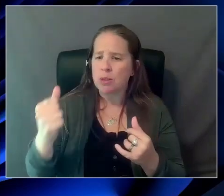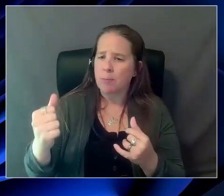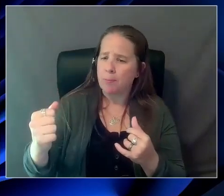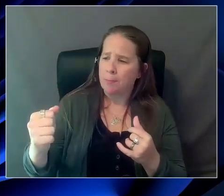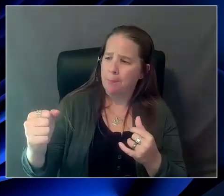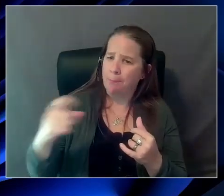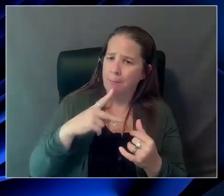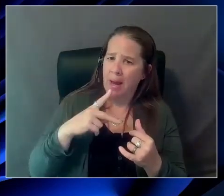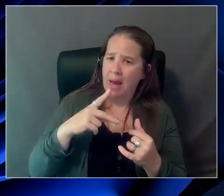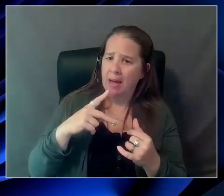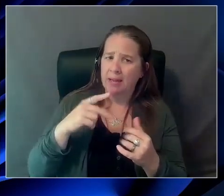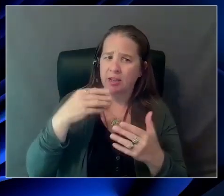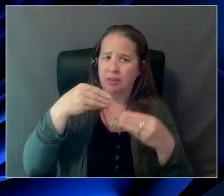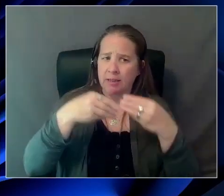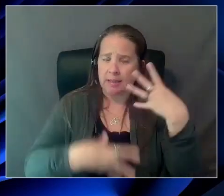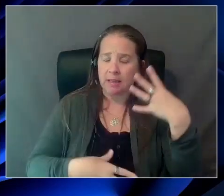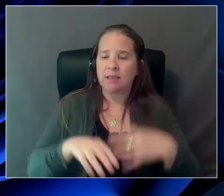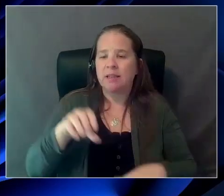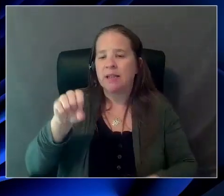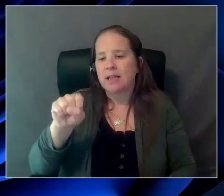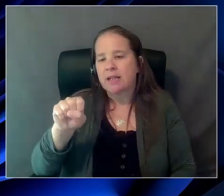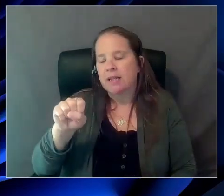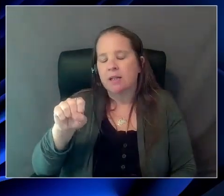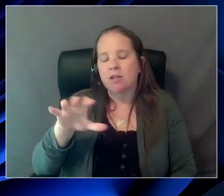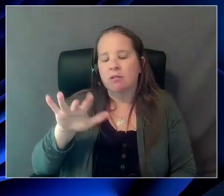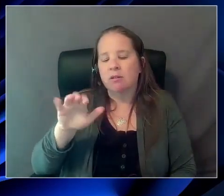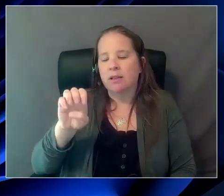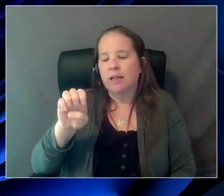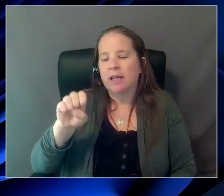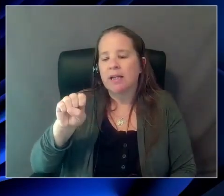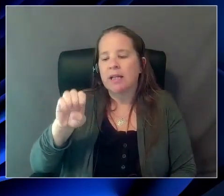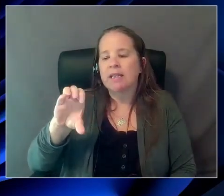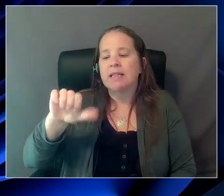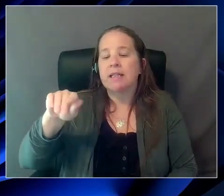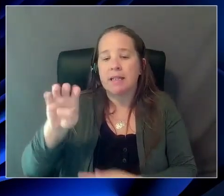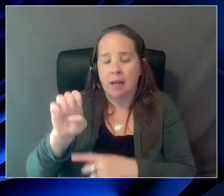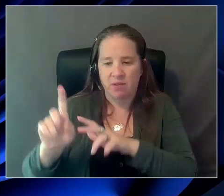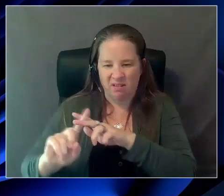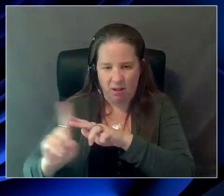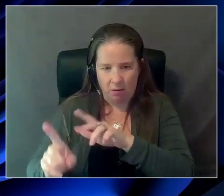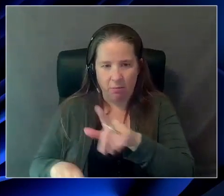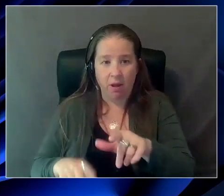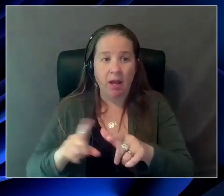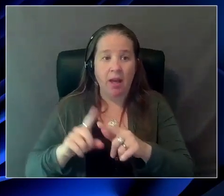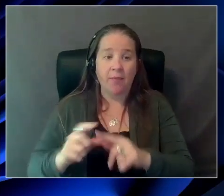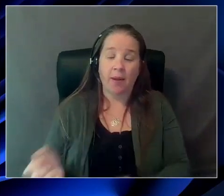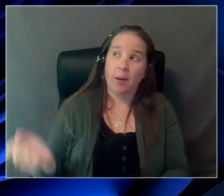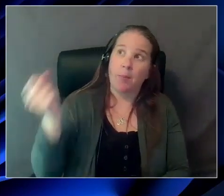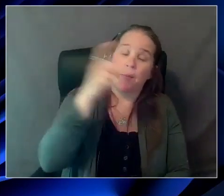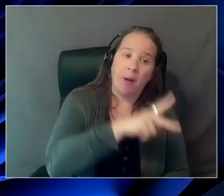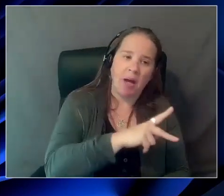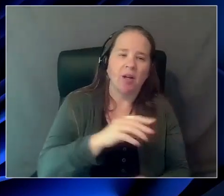the list I can just press escape, and we will jump back into the chats list. We've done this to make it more familiar.